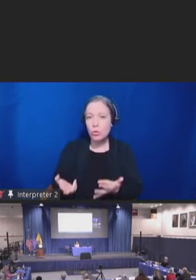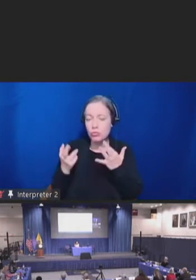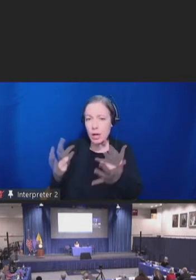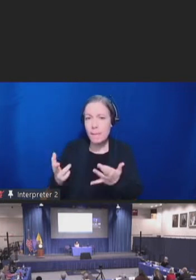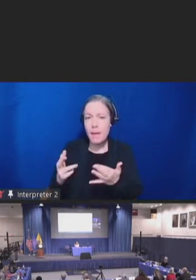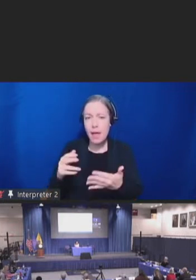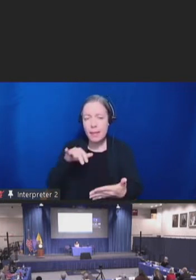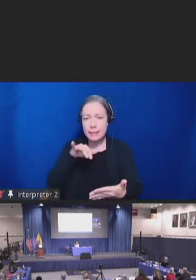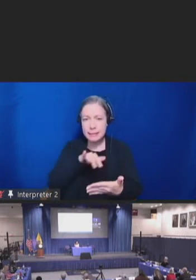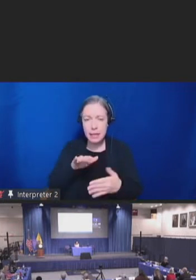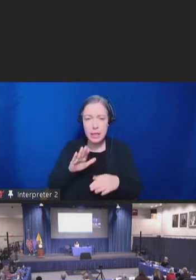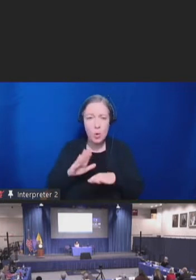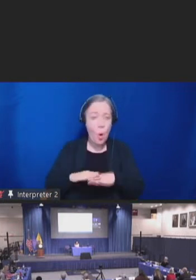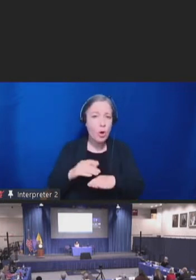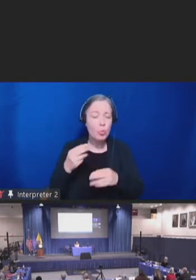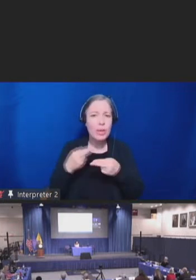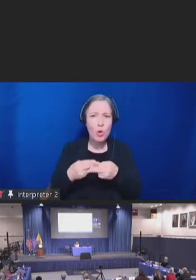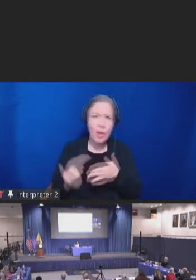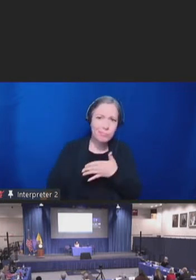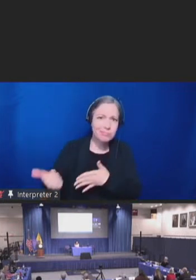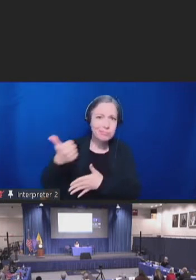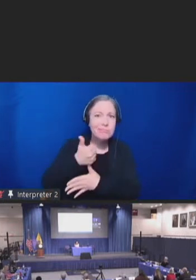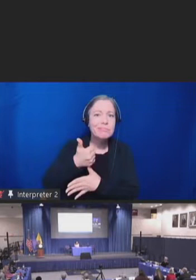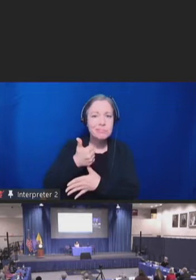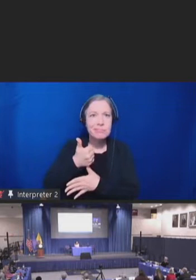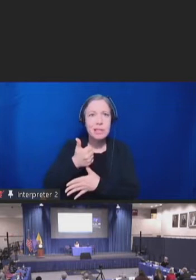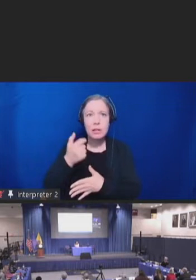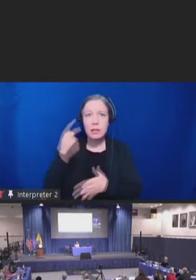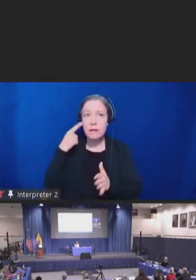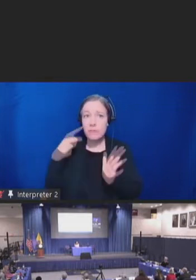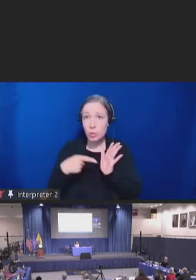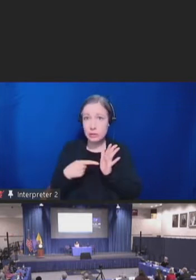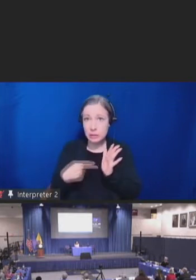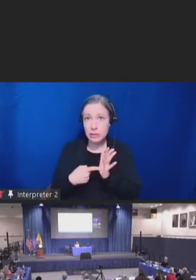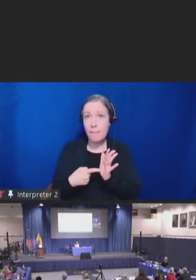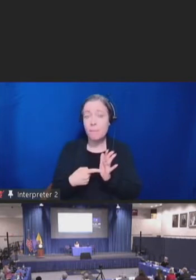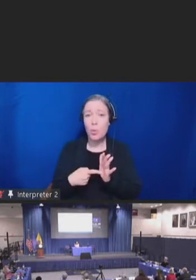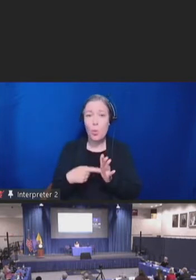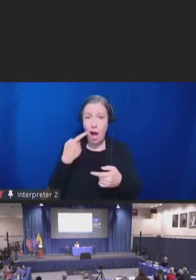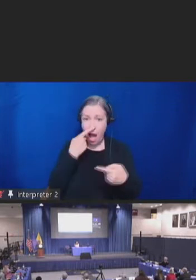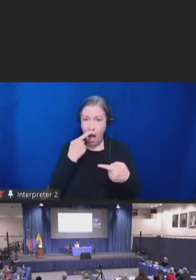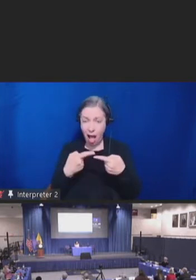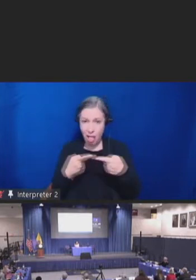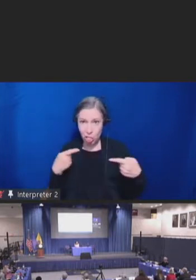including allergic disorders such as asthma, autoimmune disease such as type 1 diabetes,